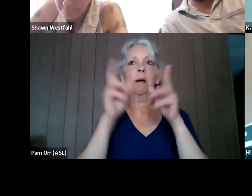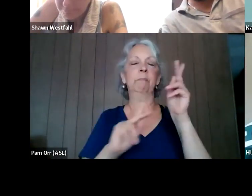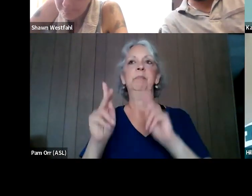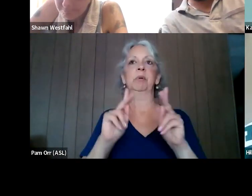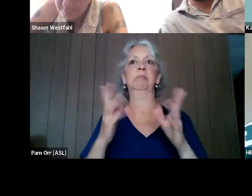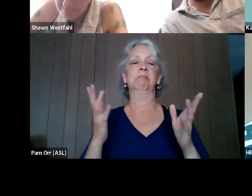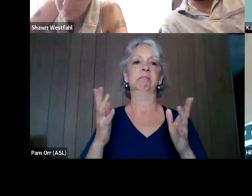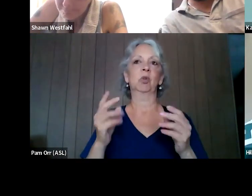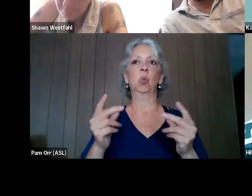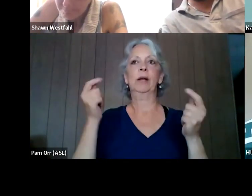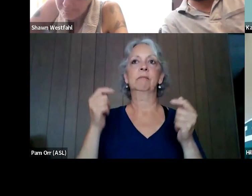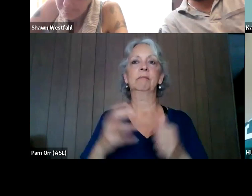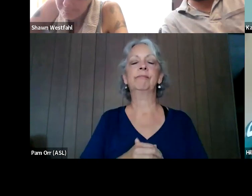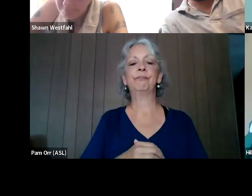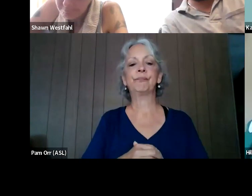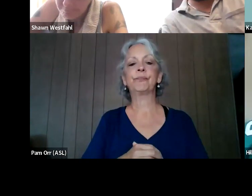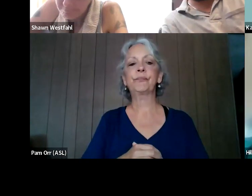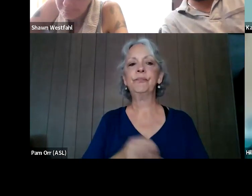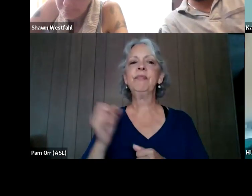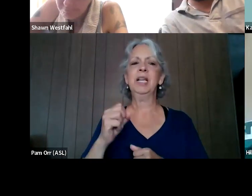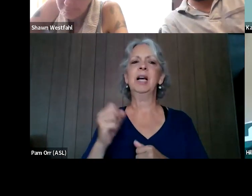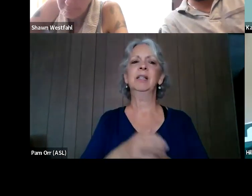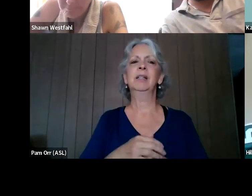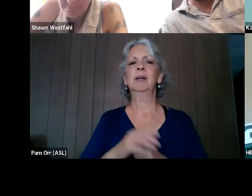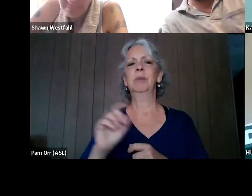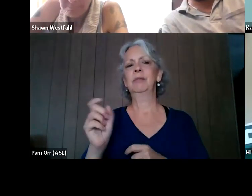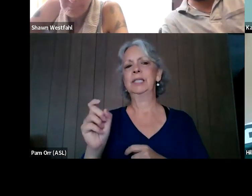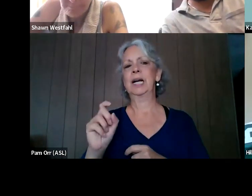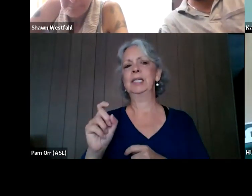But yeah, as far as xylazine coming to your community,